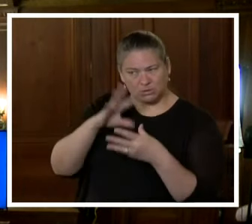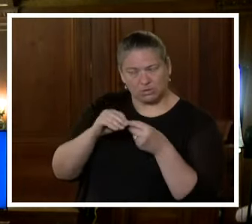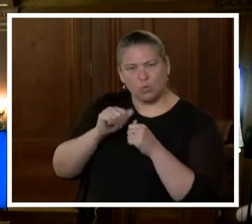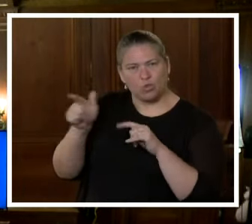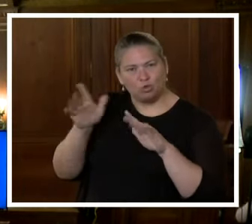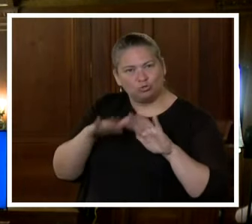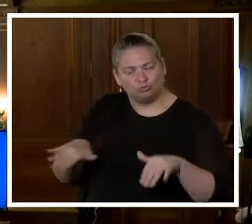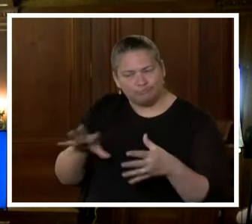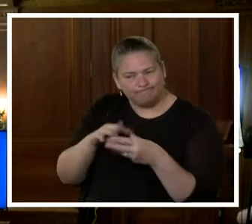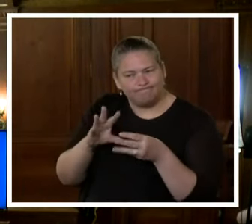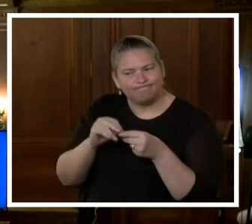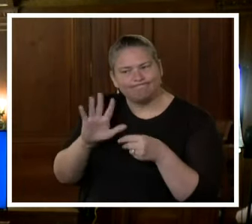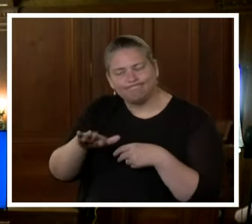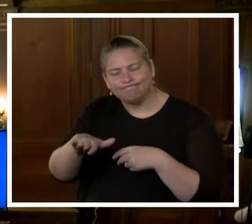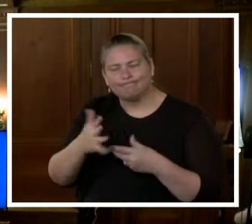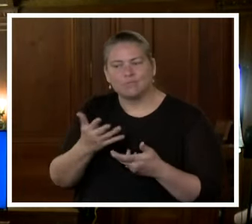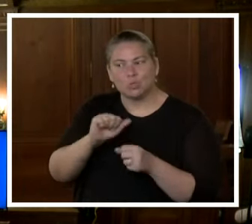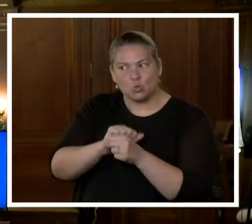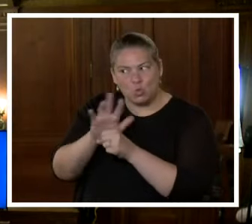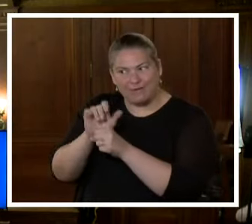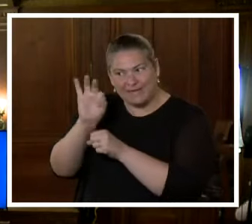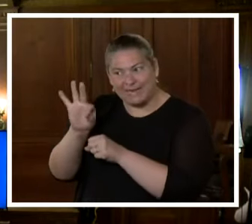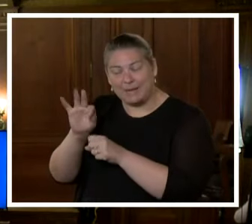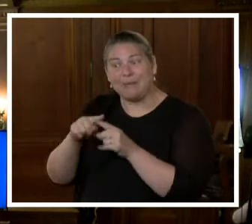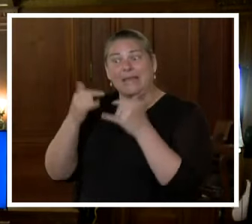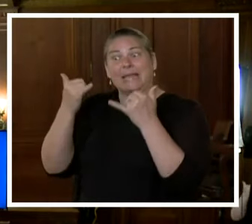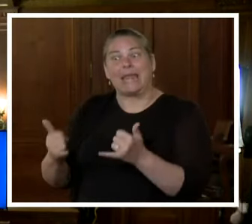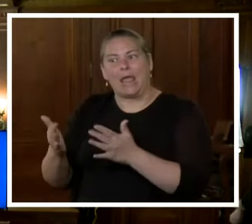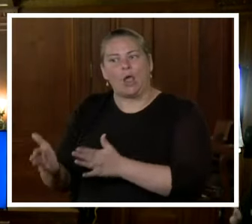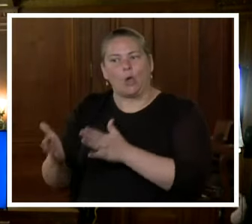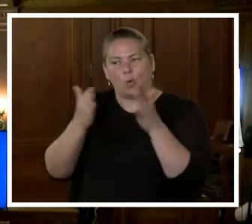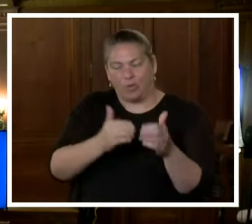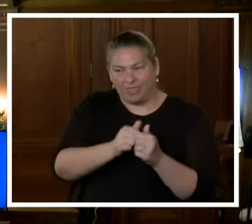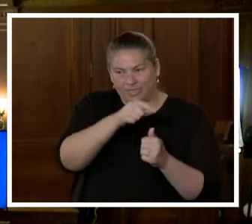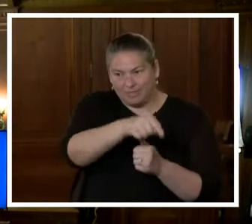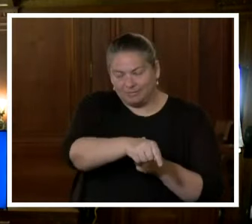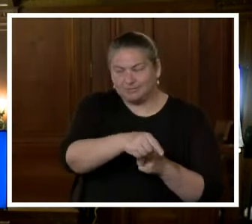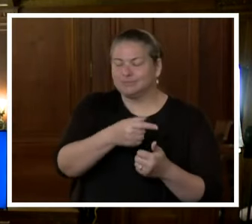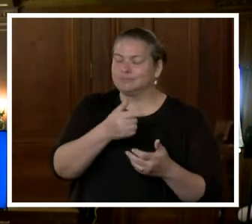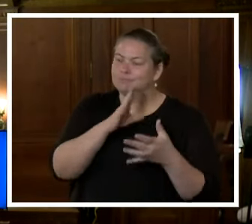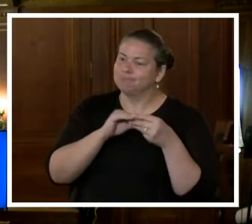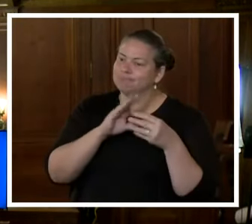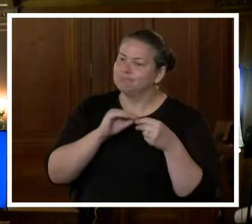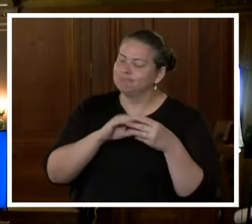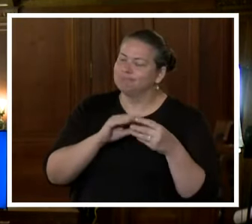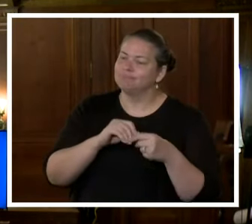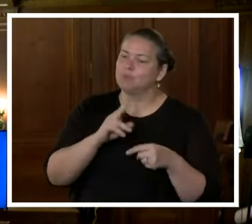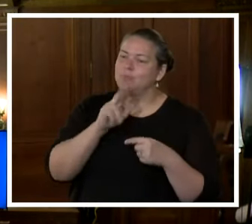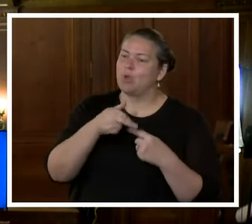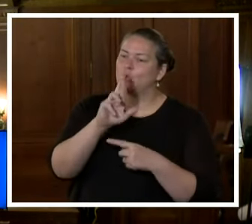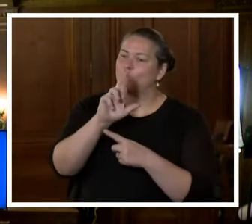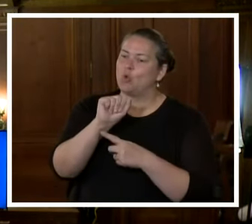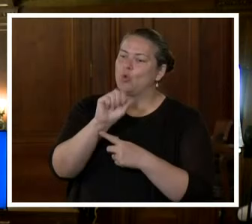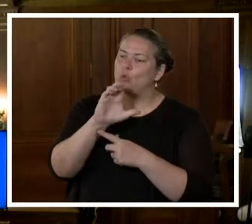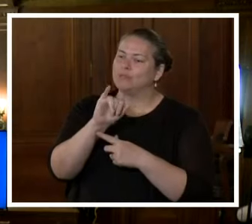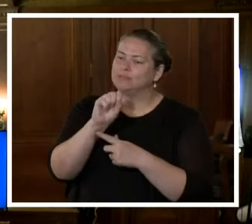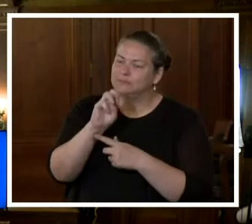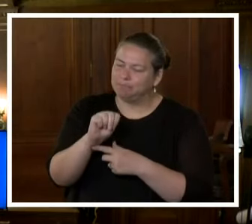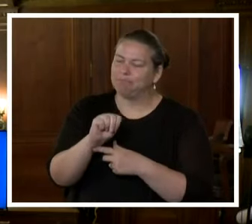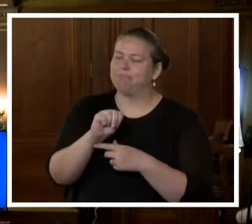PEOPLE WERE, AND OUR SOCIETY HAS